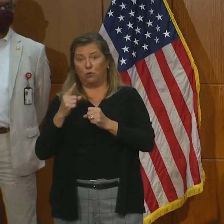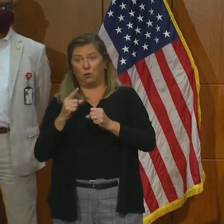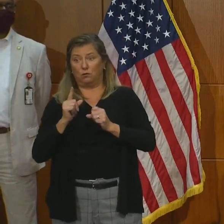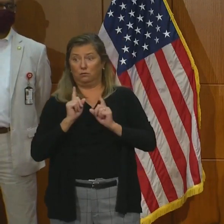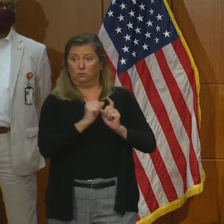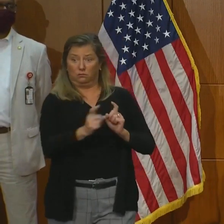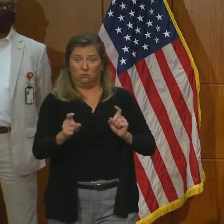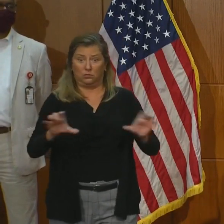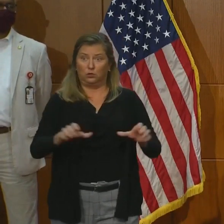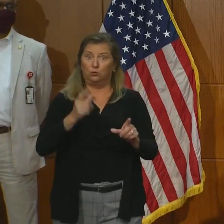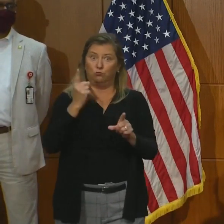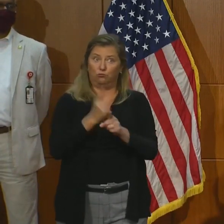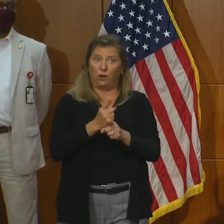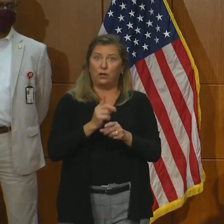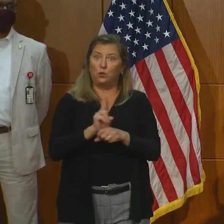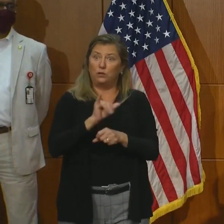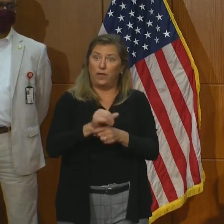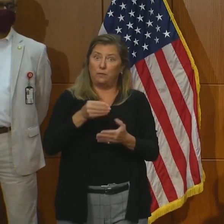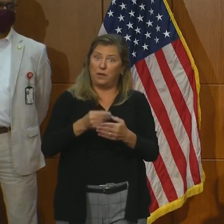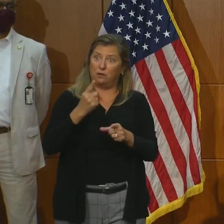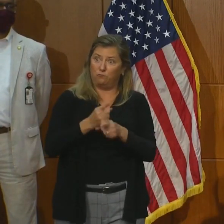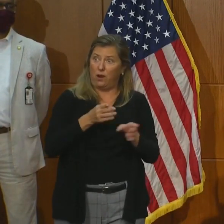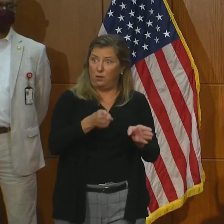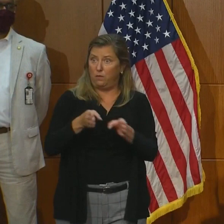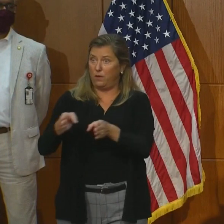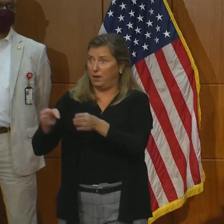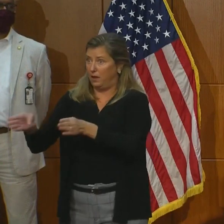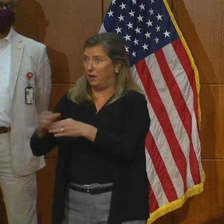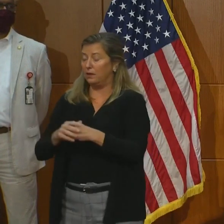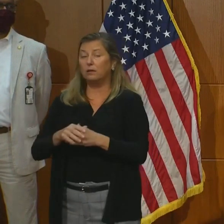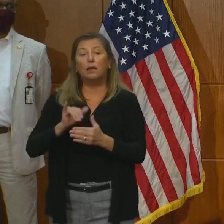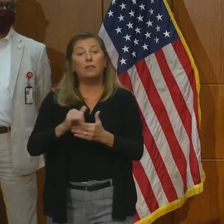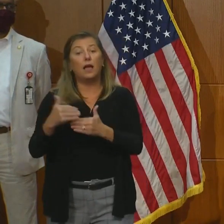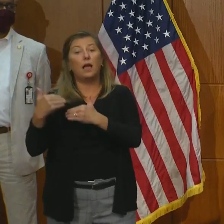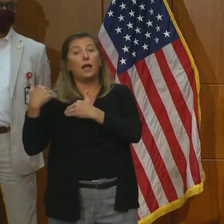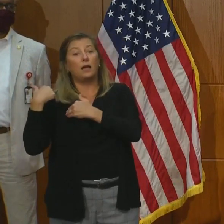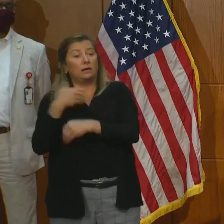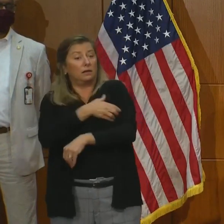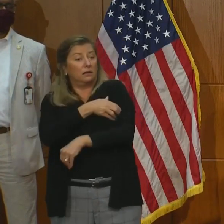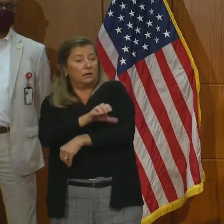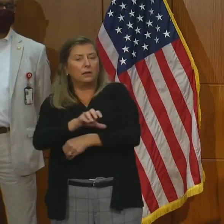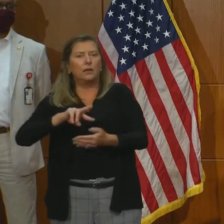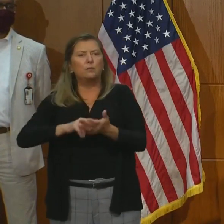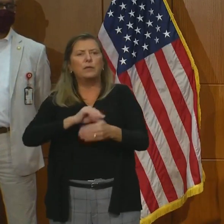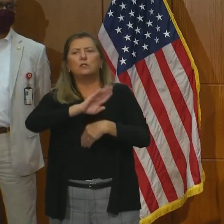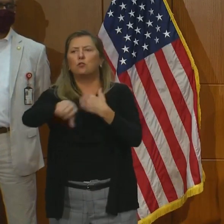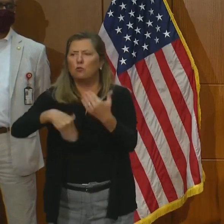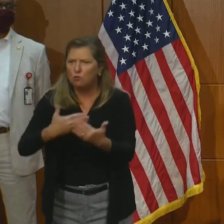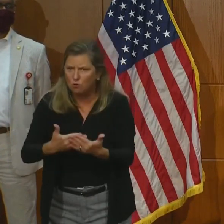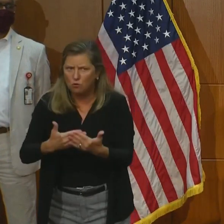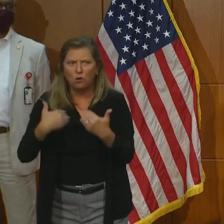COVID NINETEEN. OUR TEAM IS PUTTING ACCOUNTABILITY MEASURES IN PLACE TO MAKE SURE THIS GETS